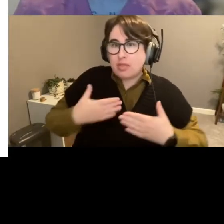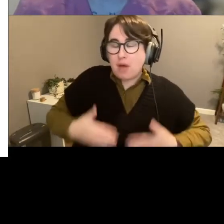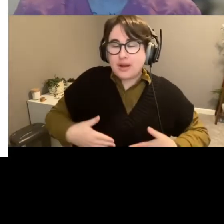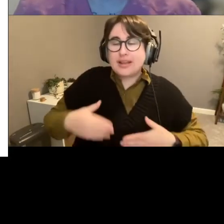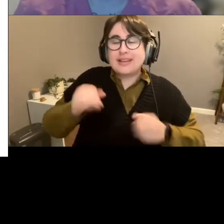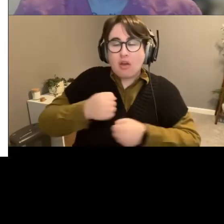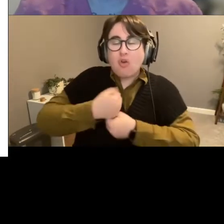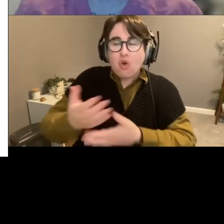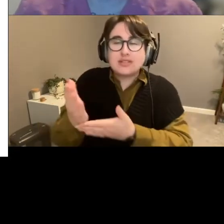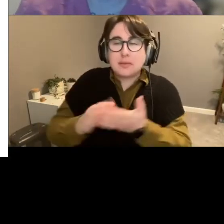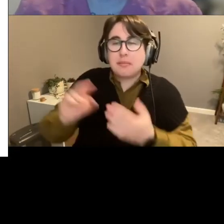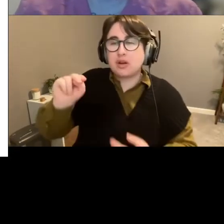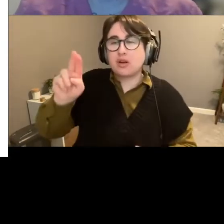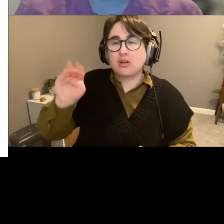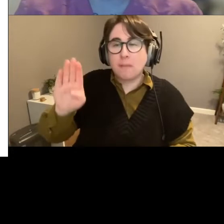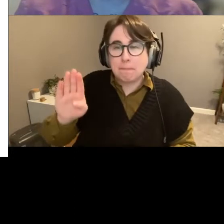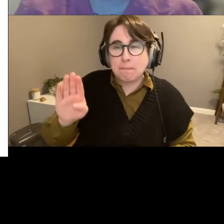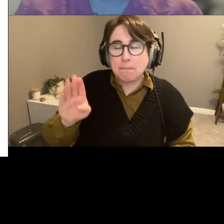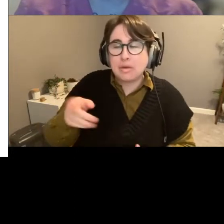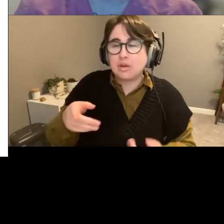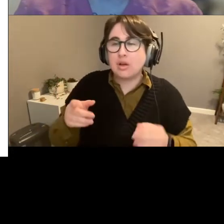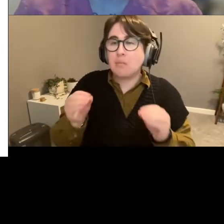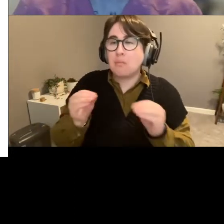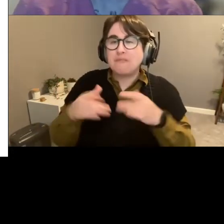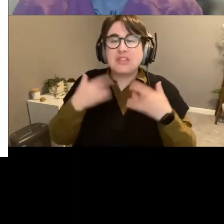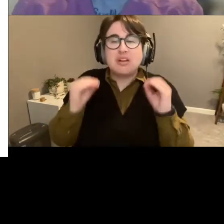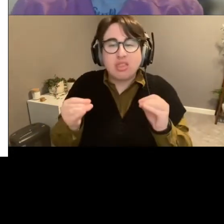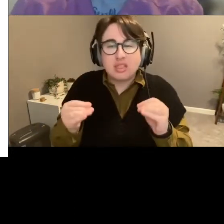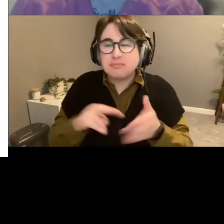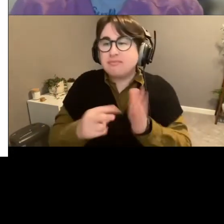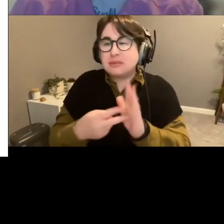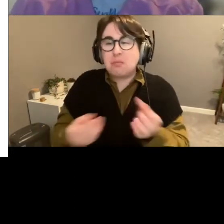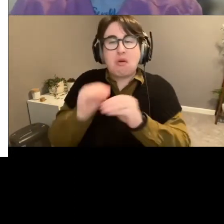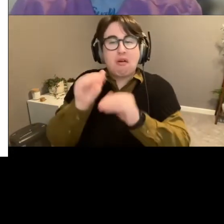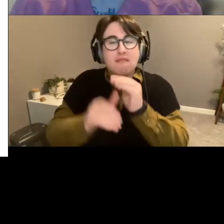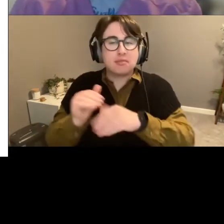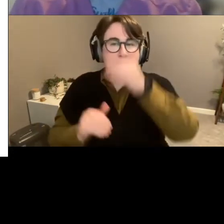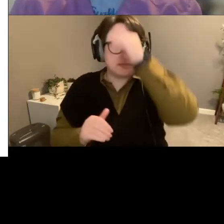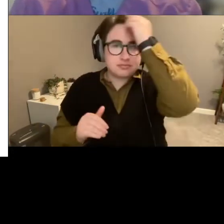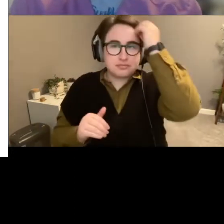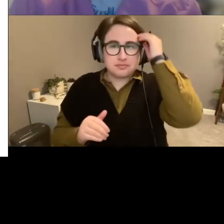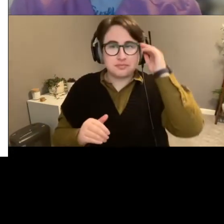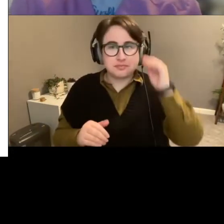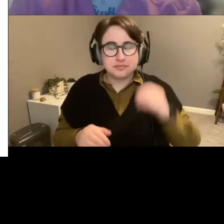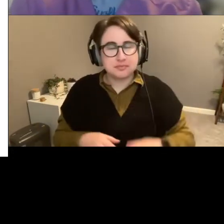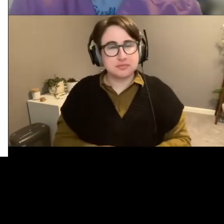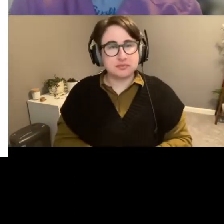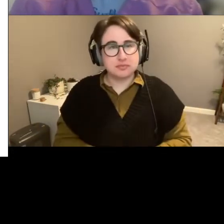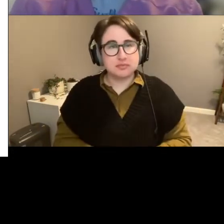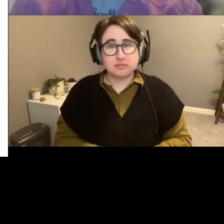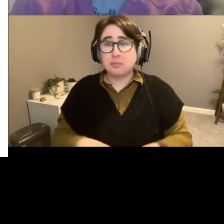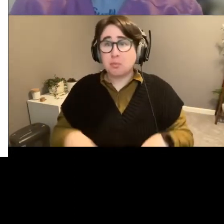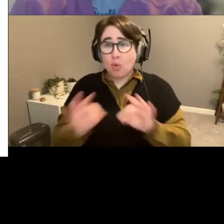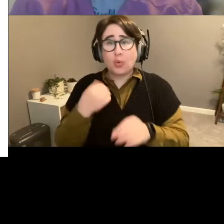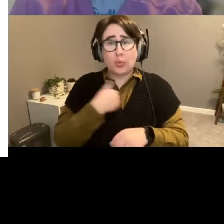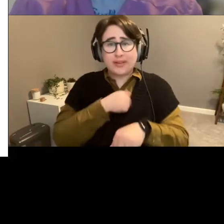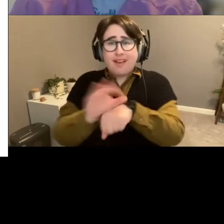to make it more comfortable. It's important to counsel and educate people when they take these medicines